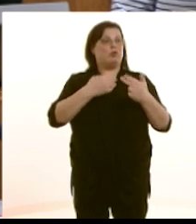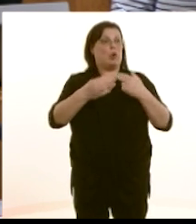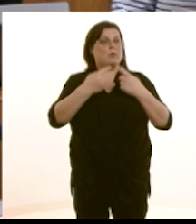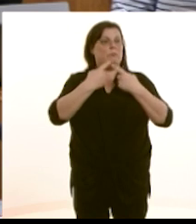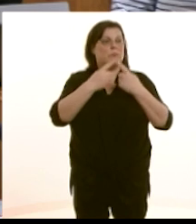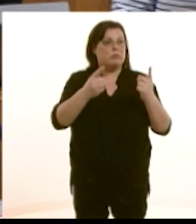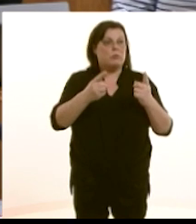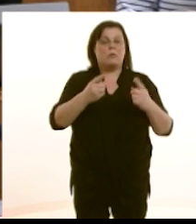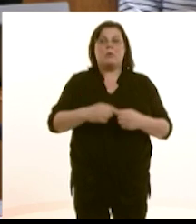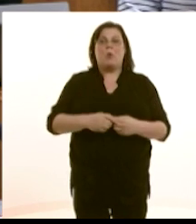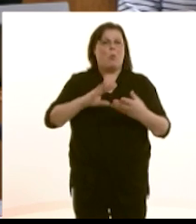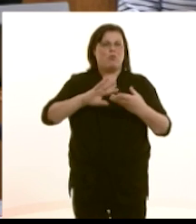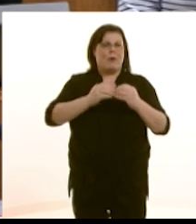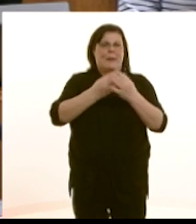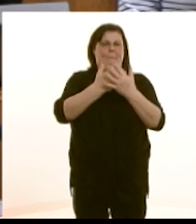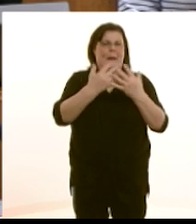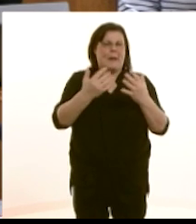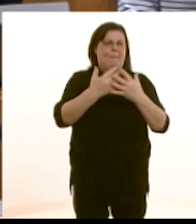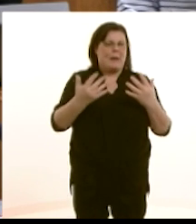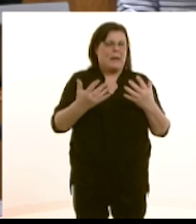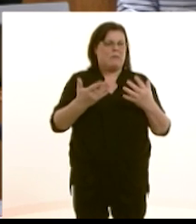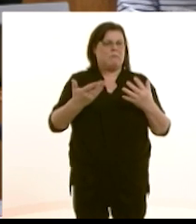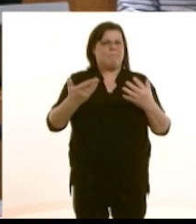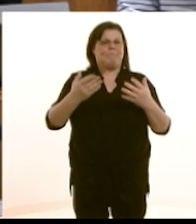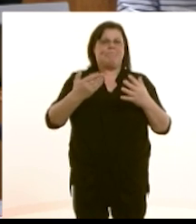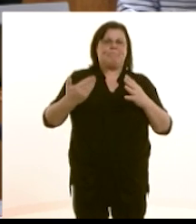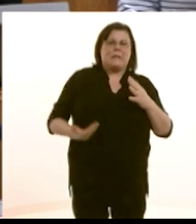creative industries; there are many, many SMEs that are benefiting with the productions